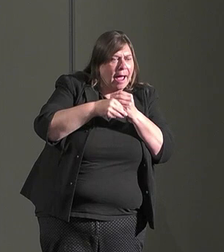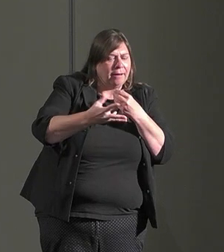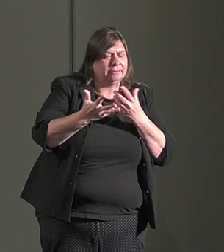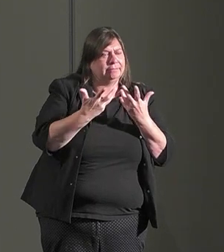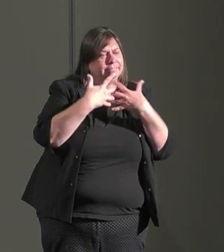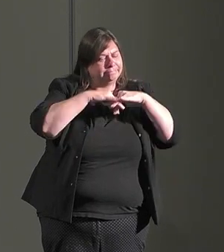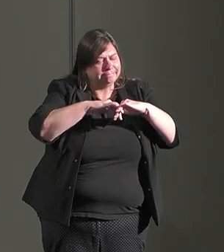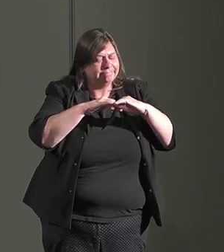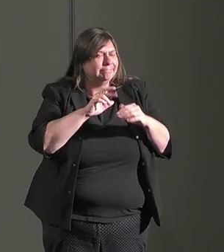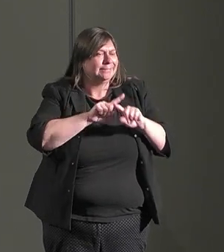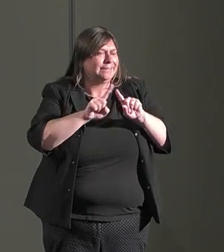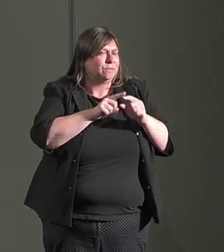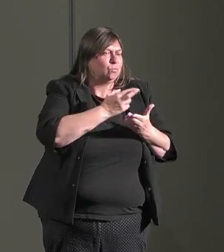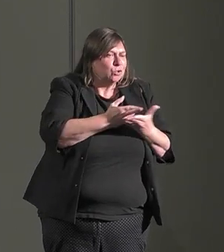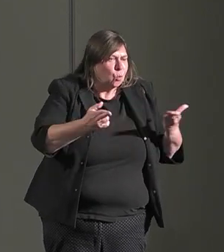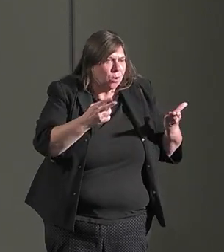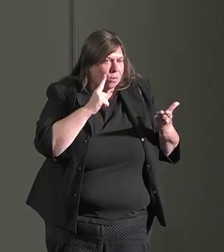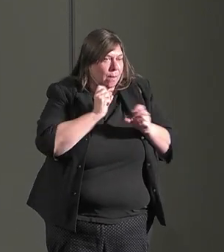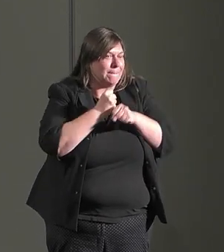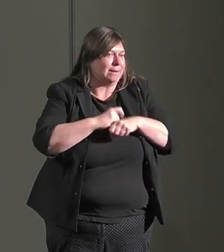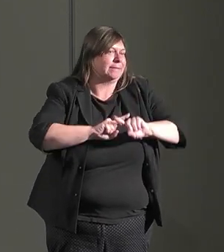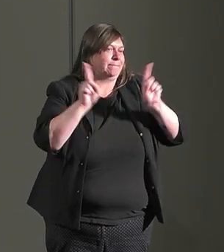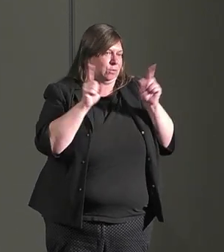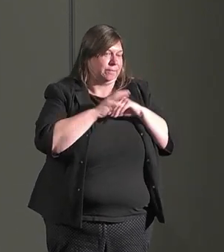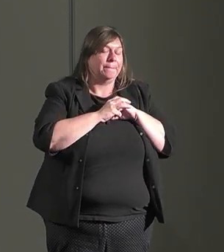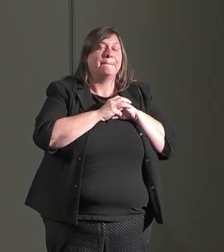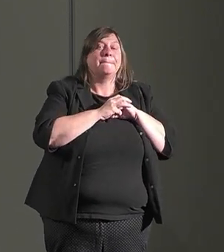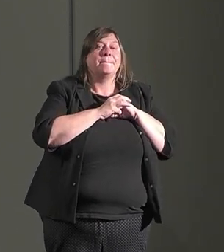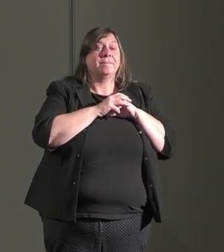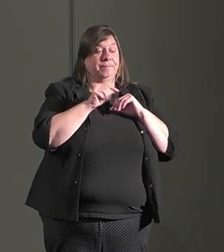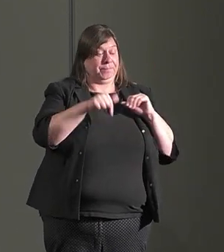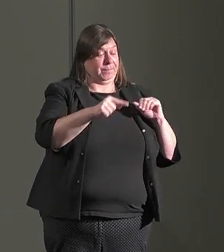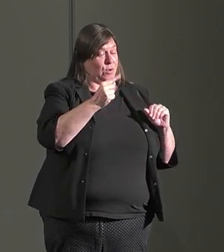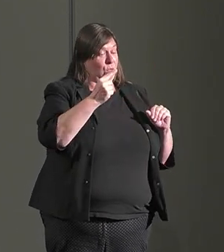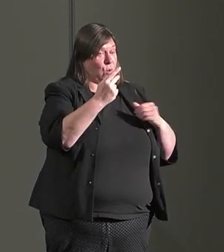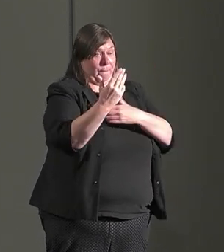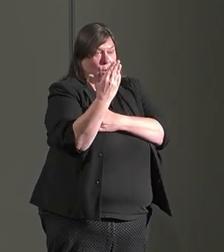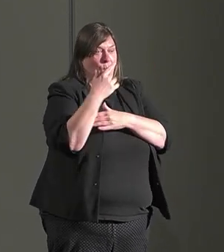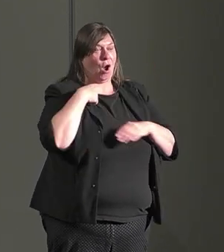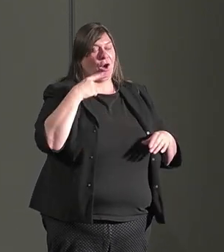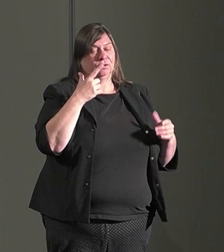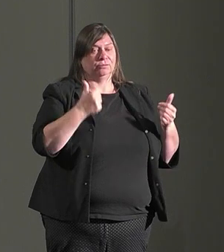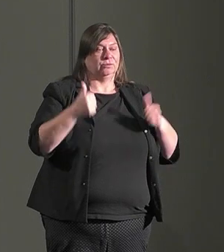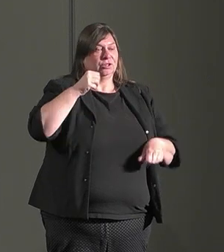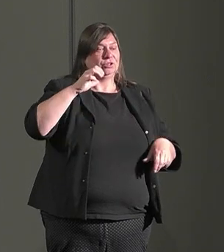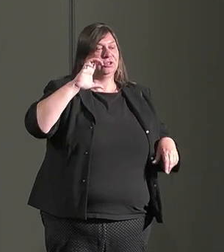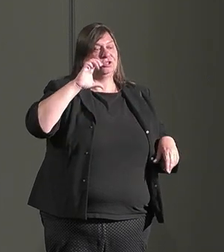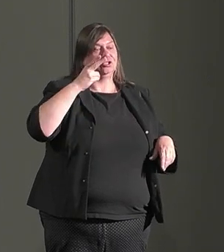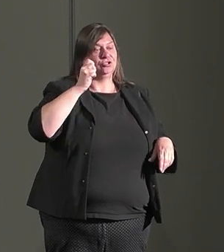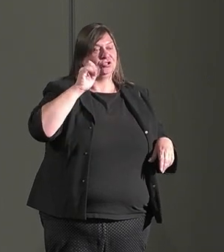make a difference. In fact, on Thursday morning, our chief accessibility officer, David Sloan and